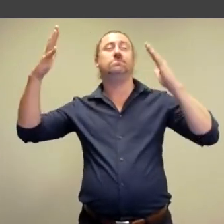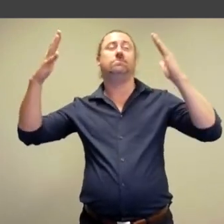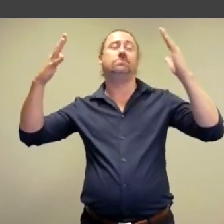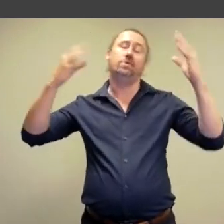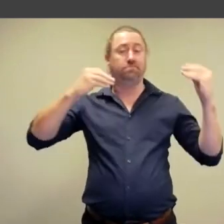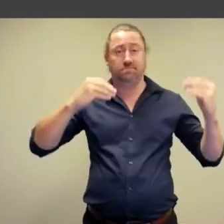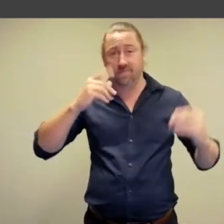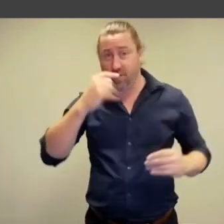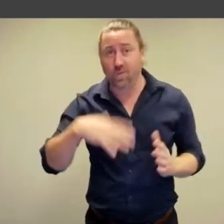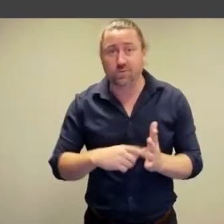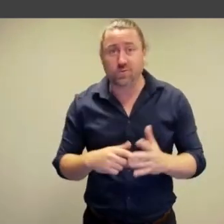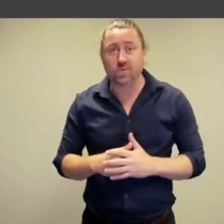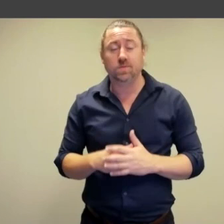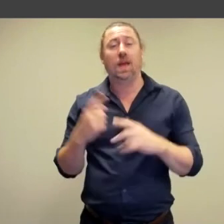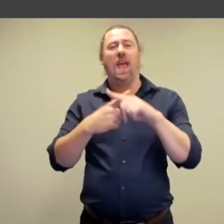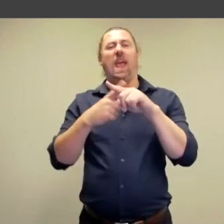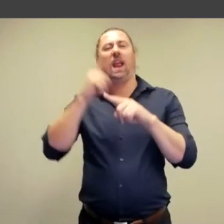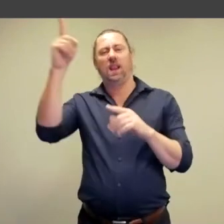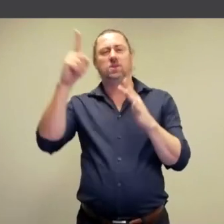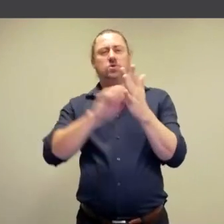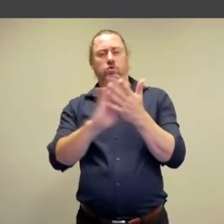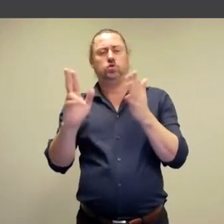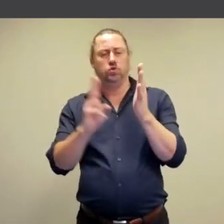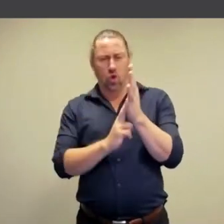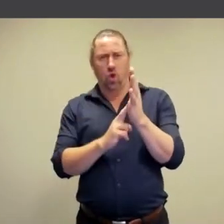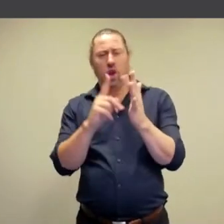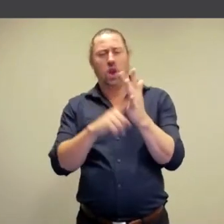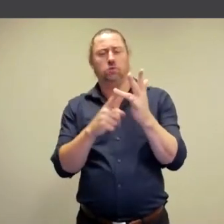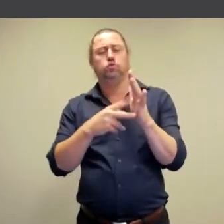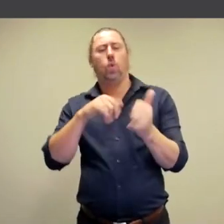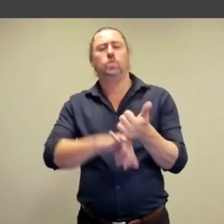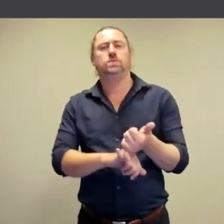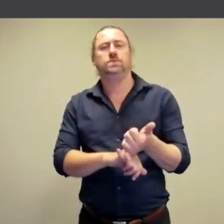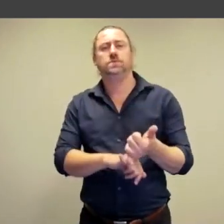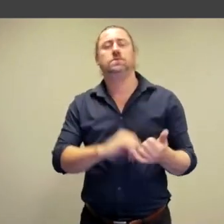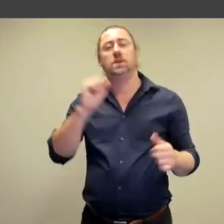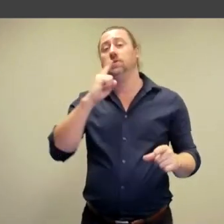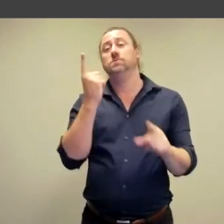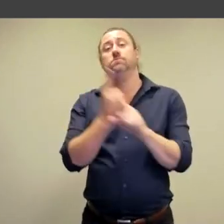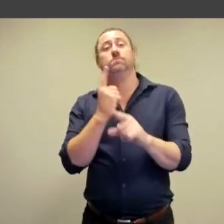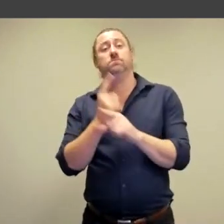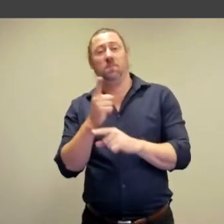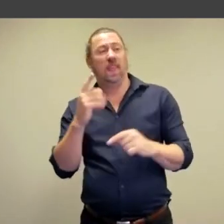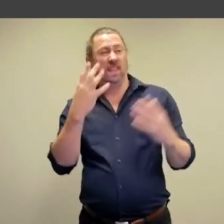The English art critic, Jonathan Jones